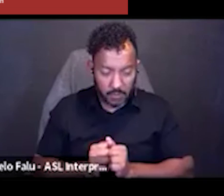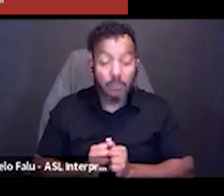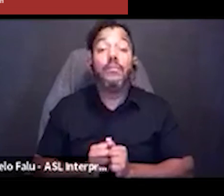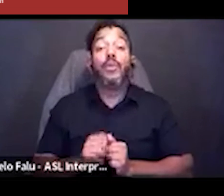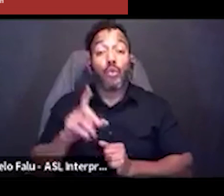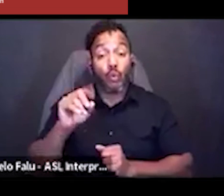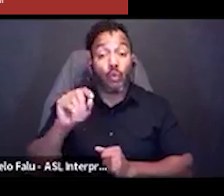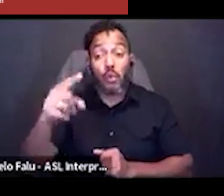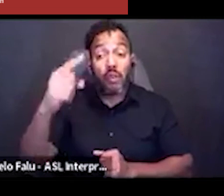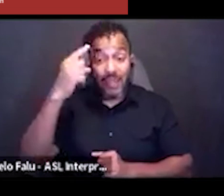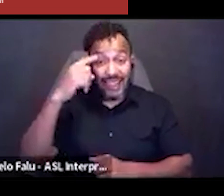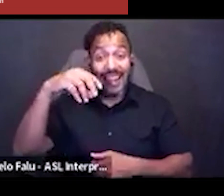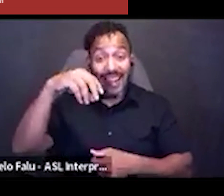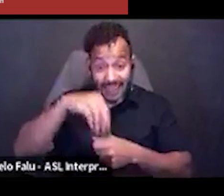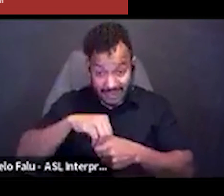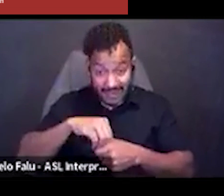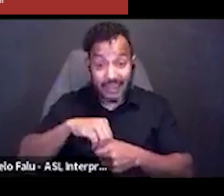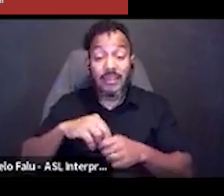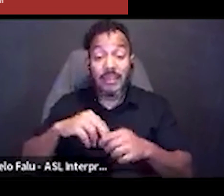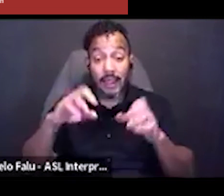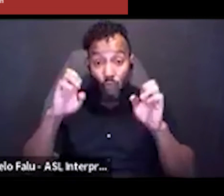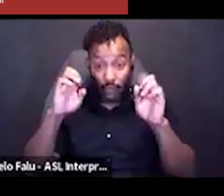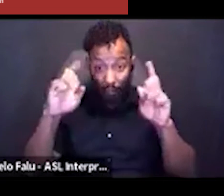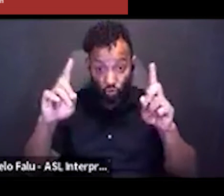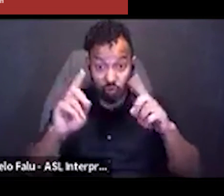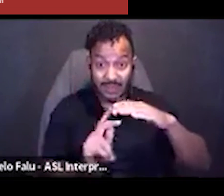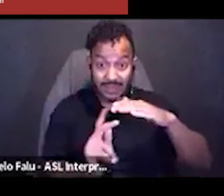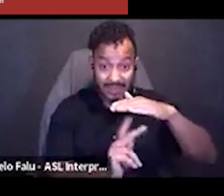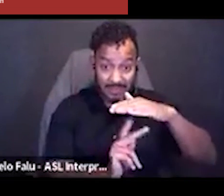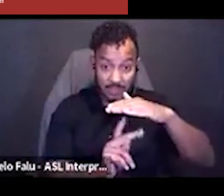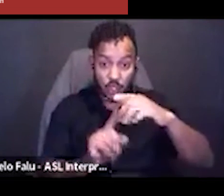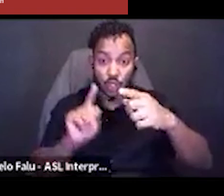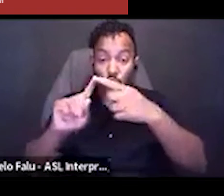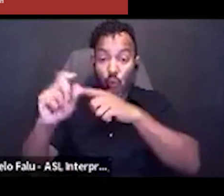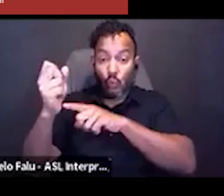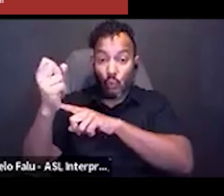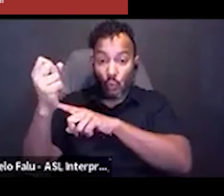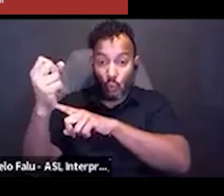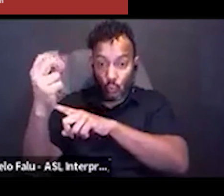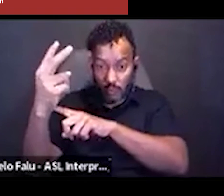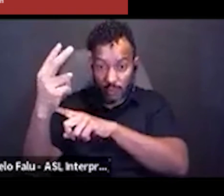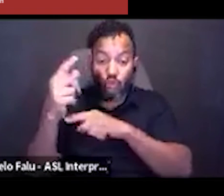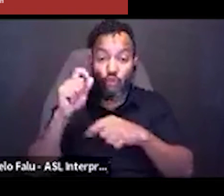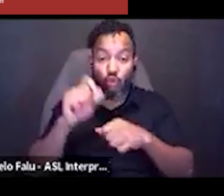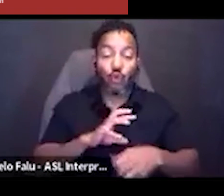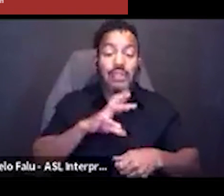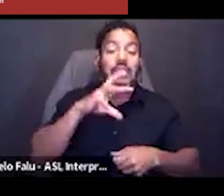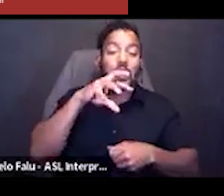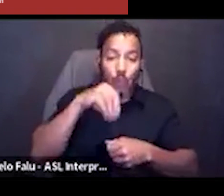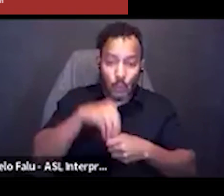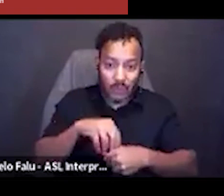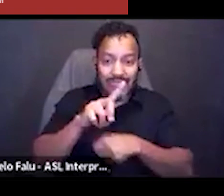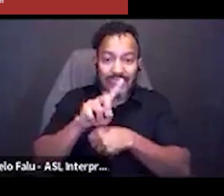and funding it in universities would force the country to confront the systemic dehumanization